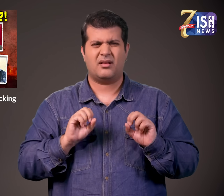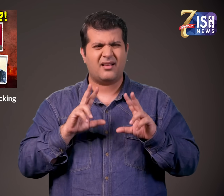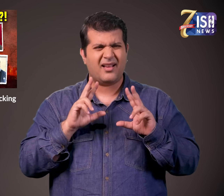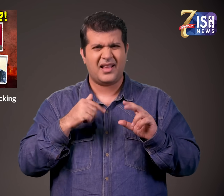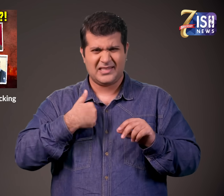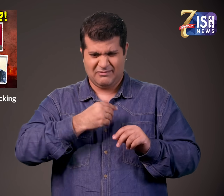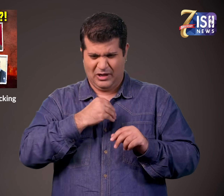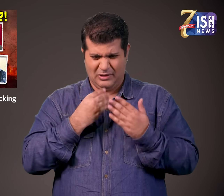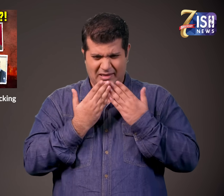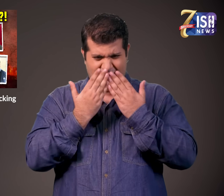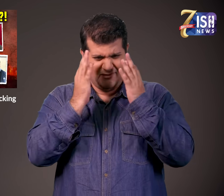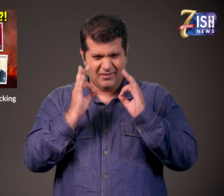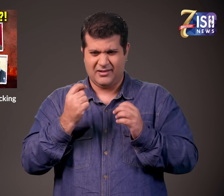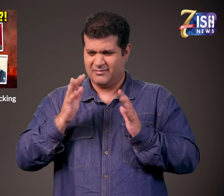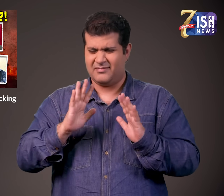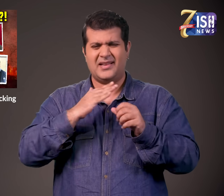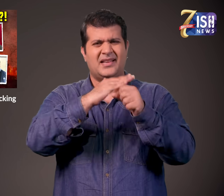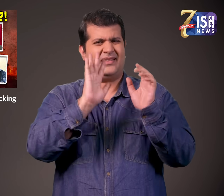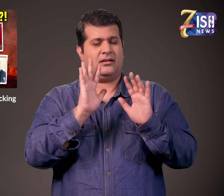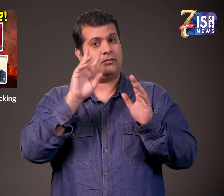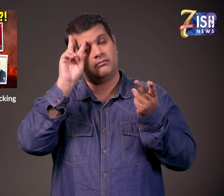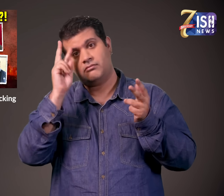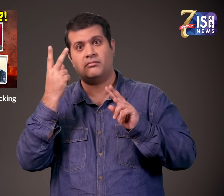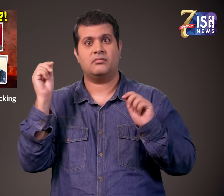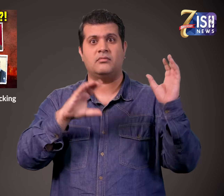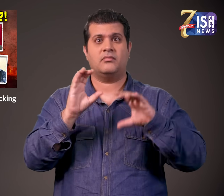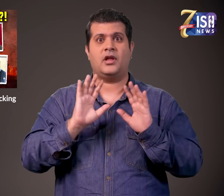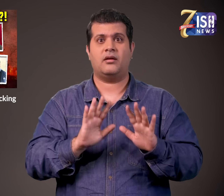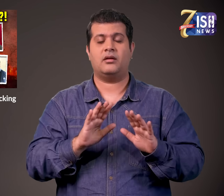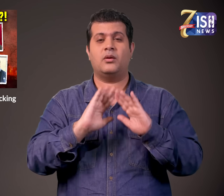Shockingly, well-educated, well-earning doctors were radicalized and even funded such activities.